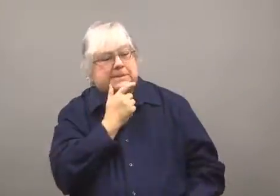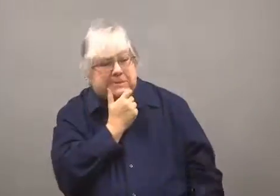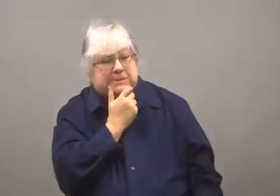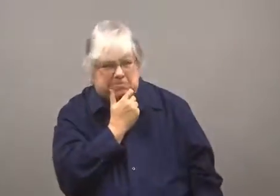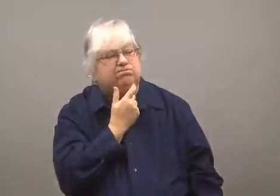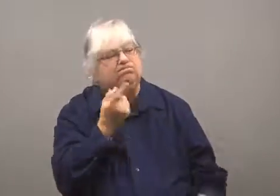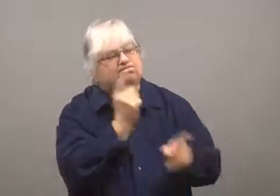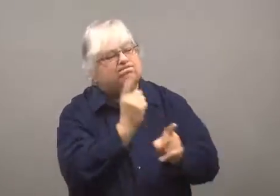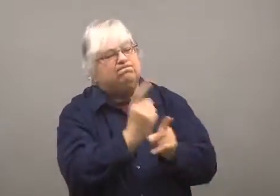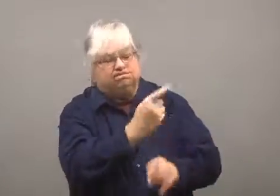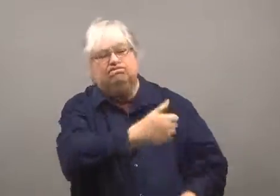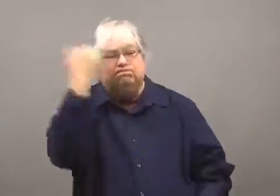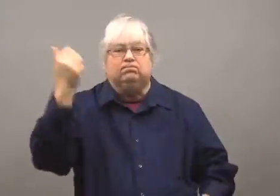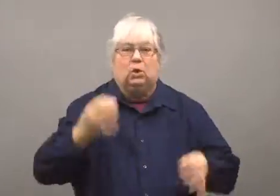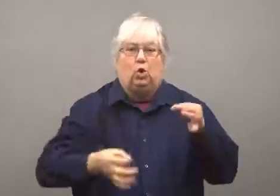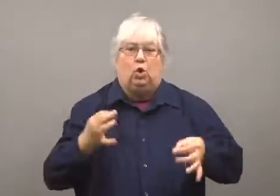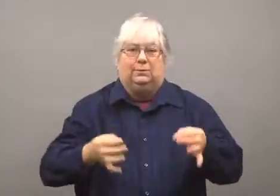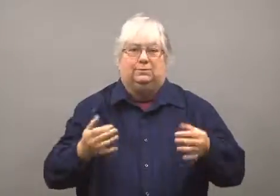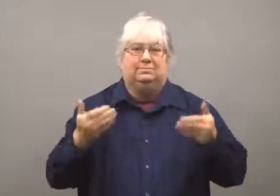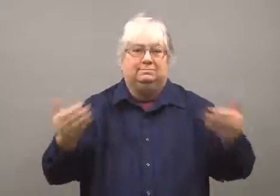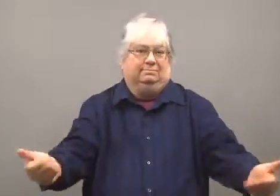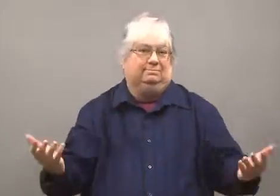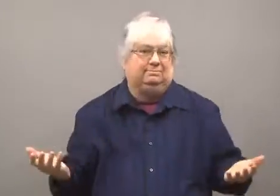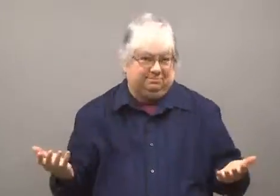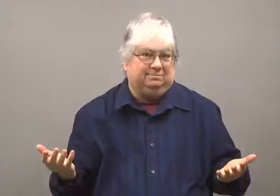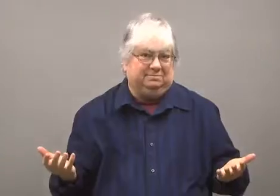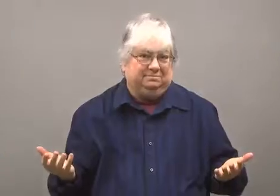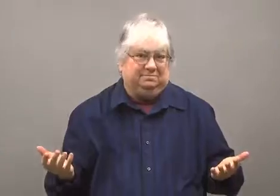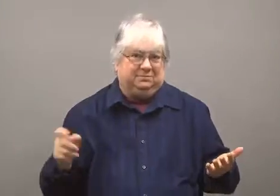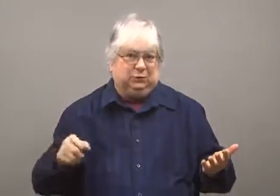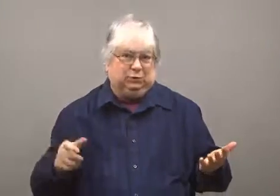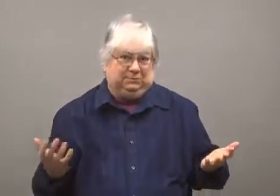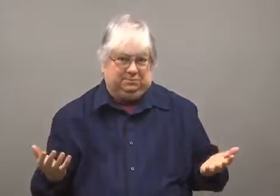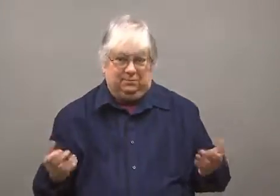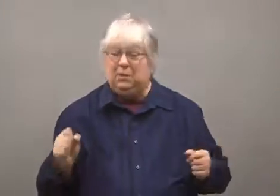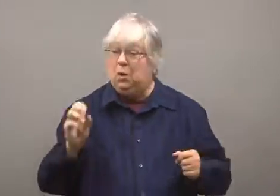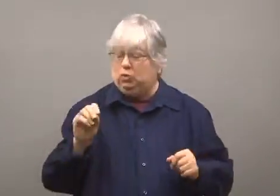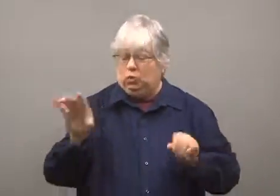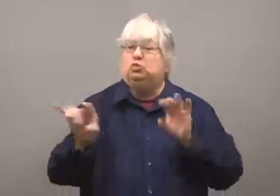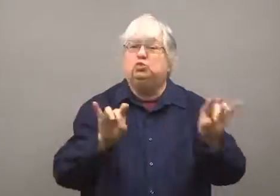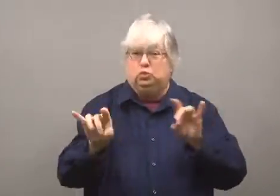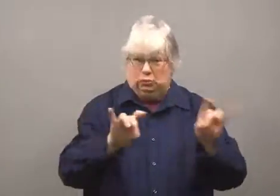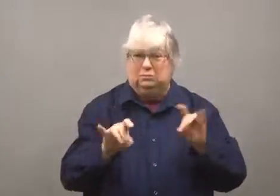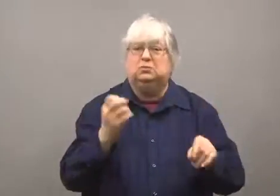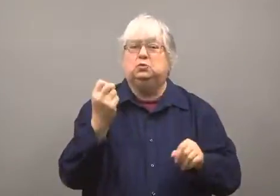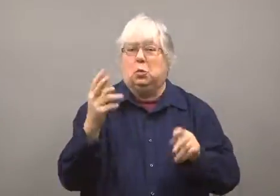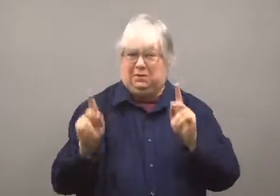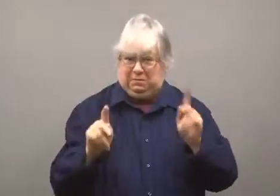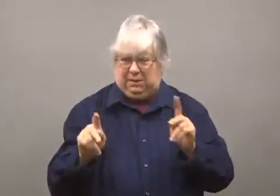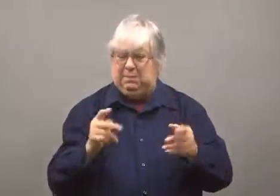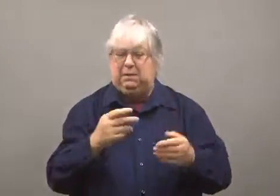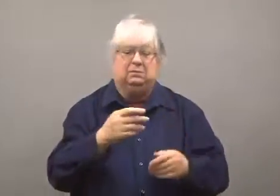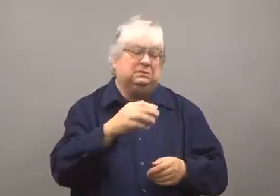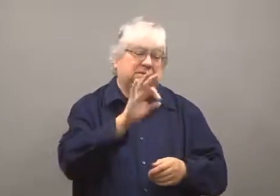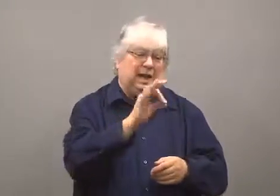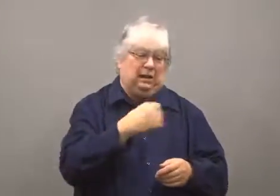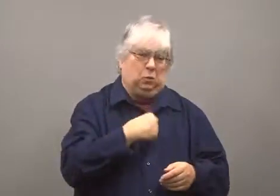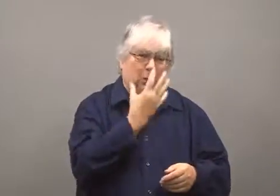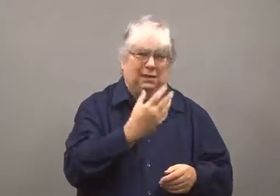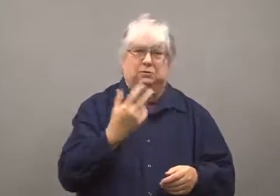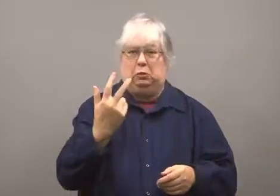If the grand jury agrees the evidence is there, the person will be indicted. That's how it works.